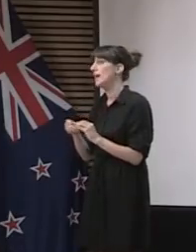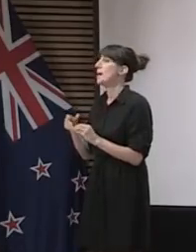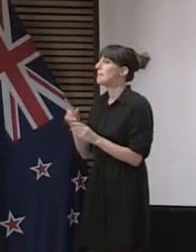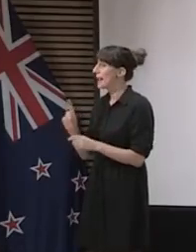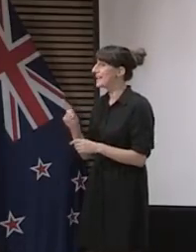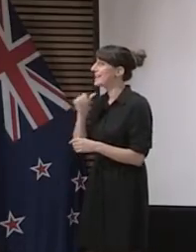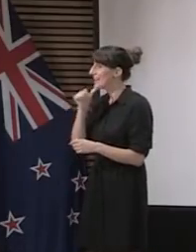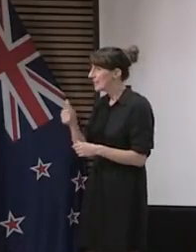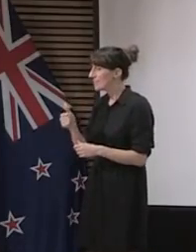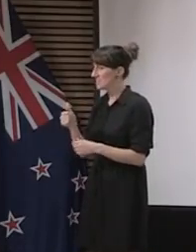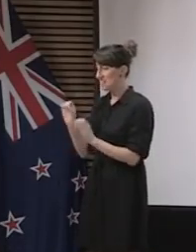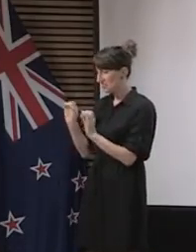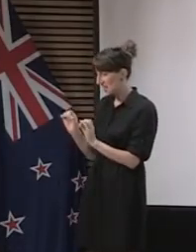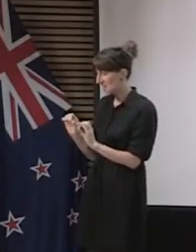as if they were aCOVID-19 positive.